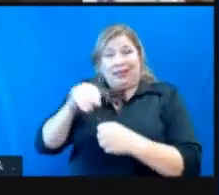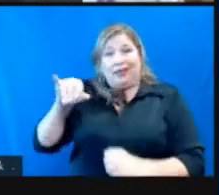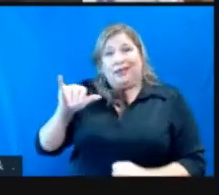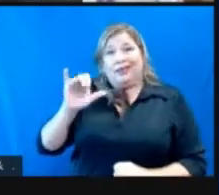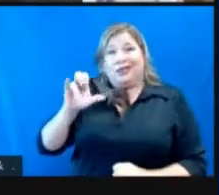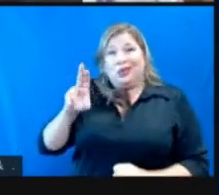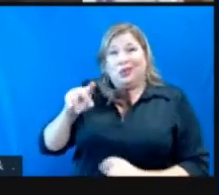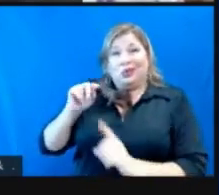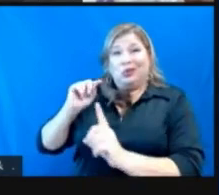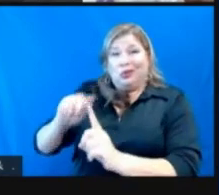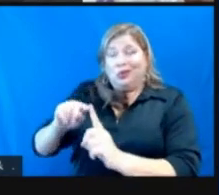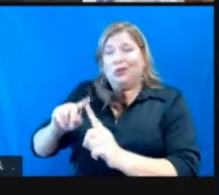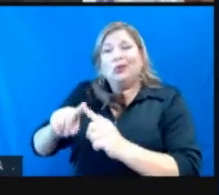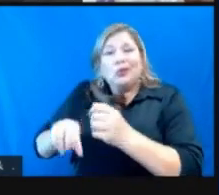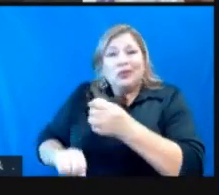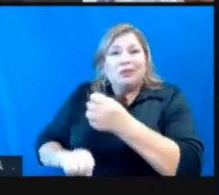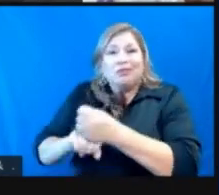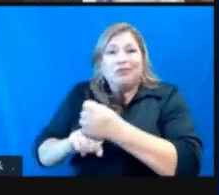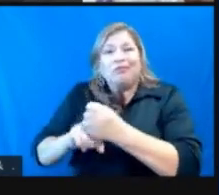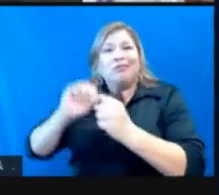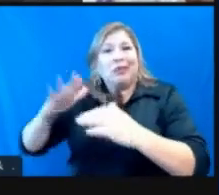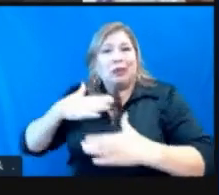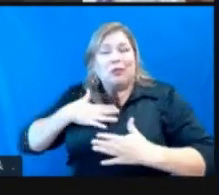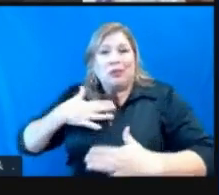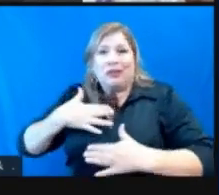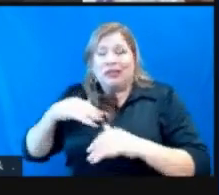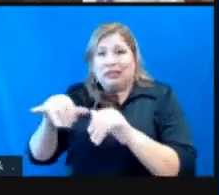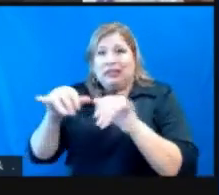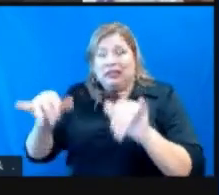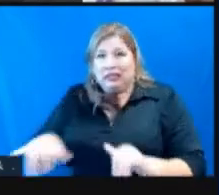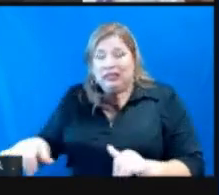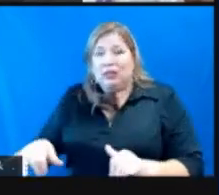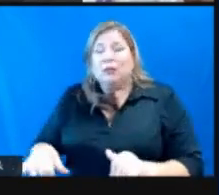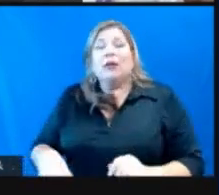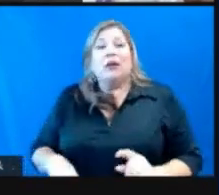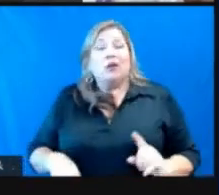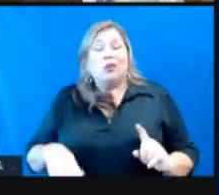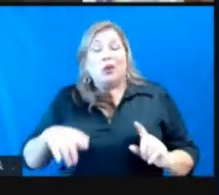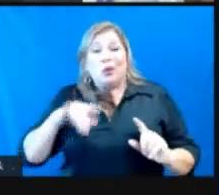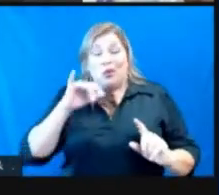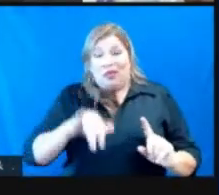support one's respiratory system. Um, those beds have seen an increase of